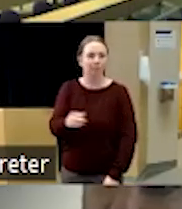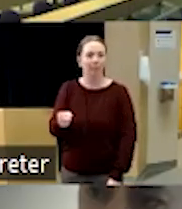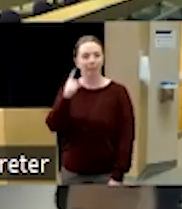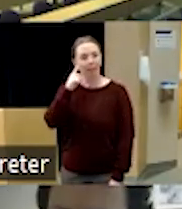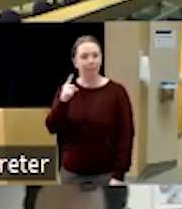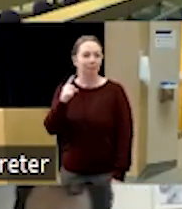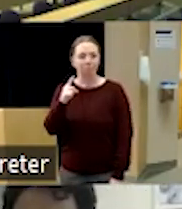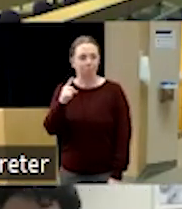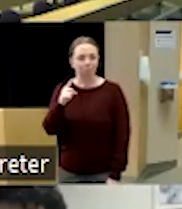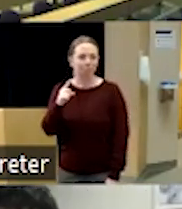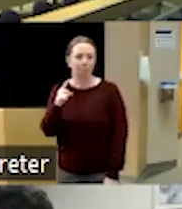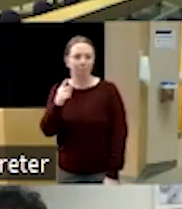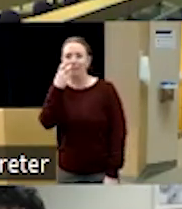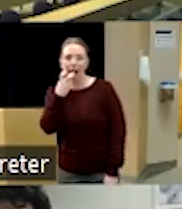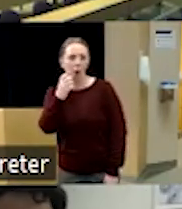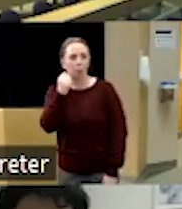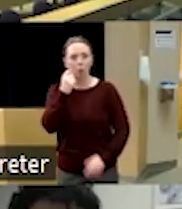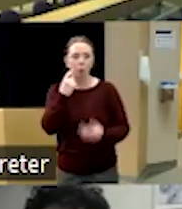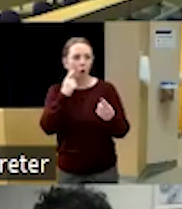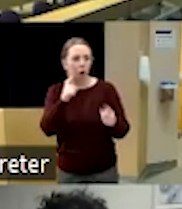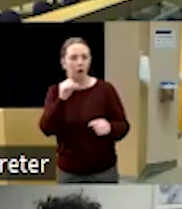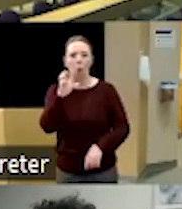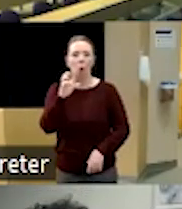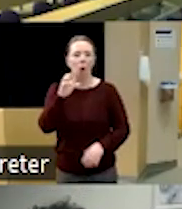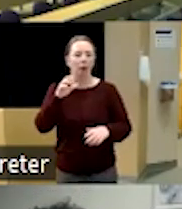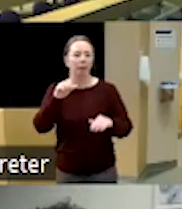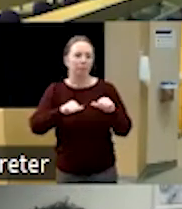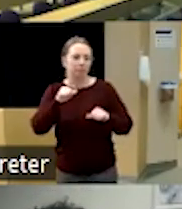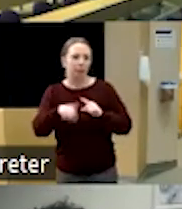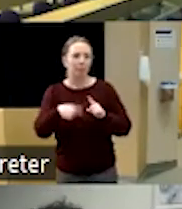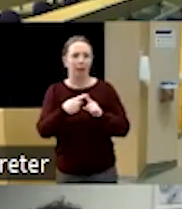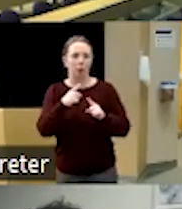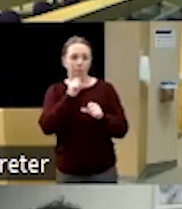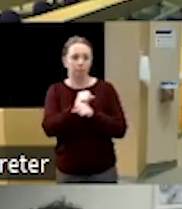um it and they don't see the connection it's it's good if patients have no motivation for